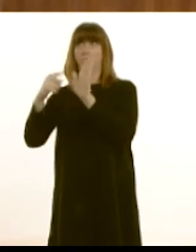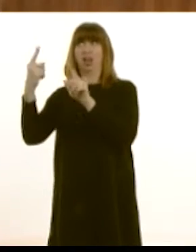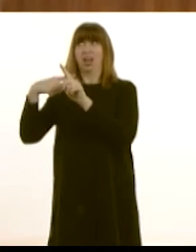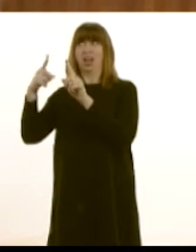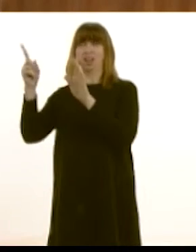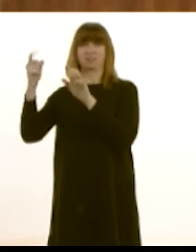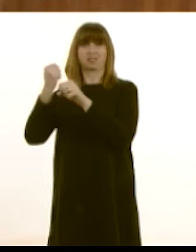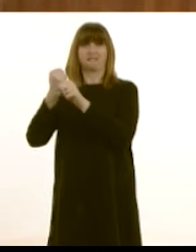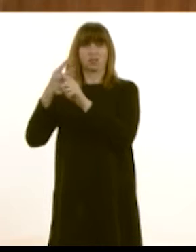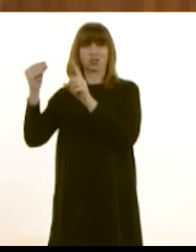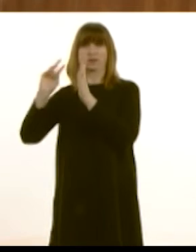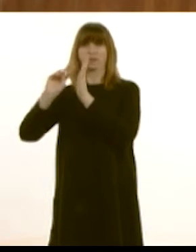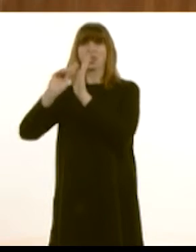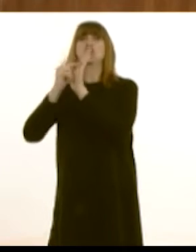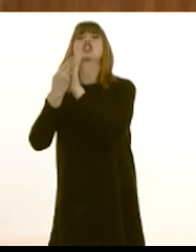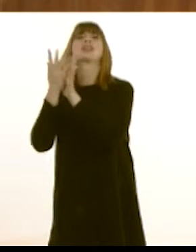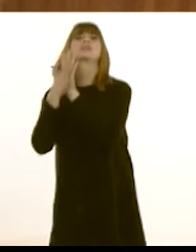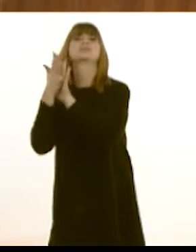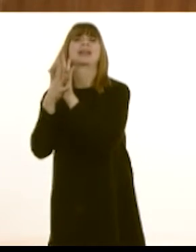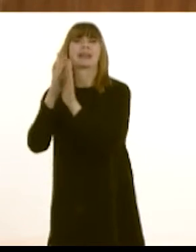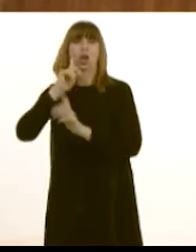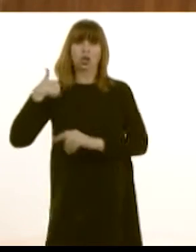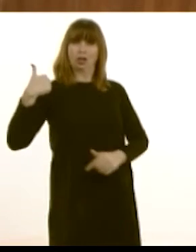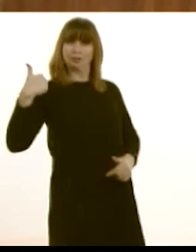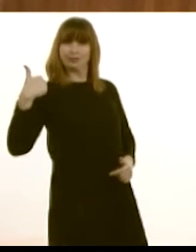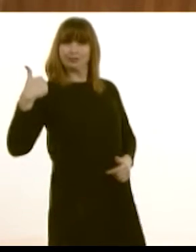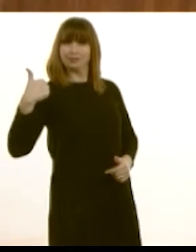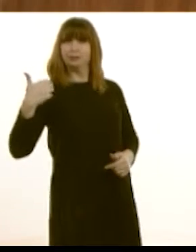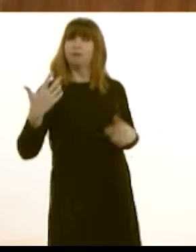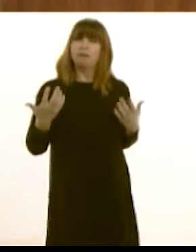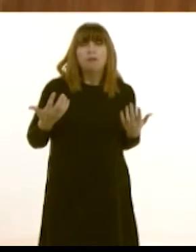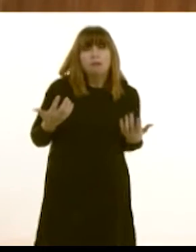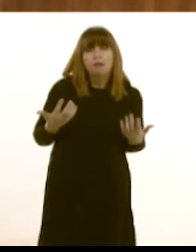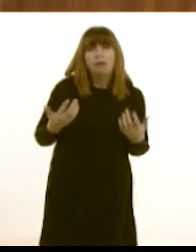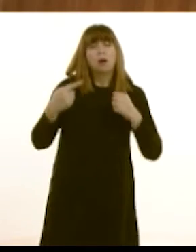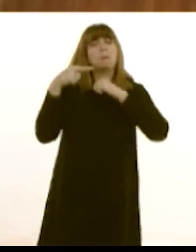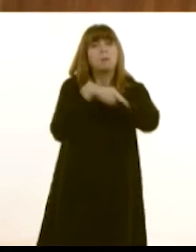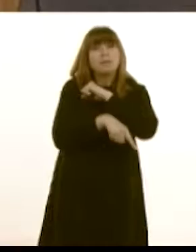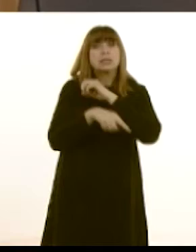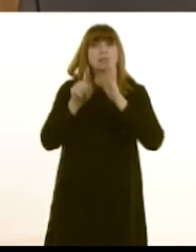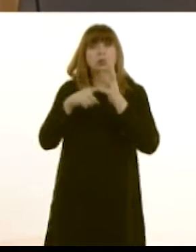But he asks me to deal with what is the fundamental cause of poverty in the UK, and it is a Conservative